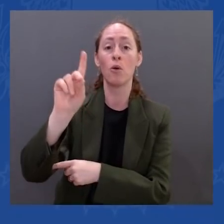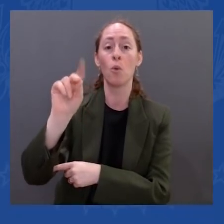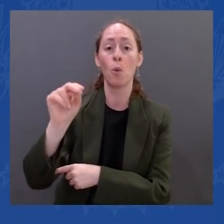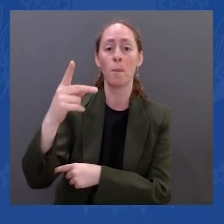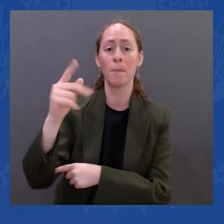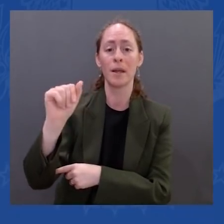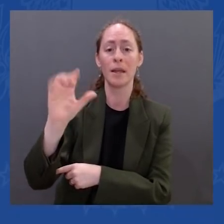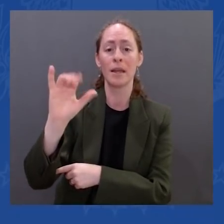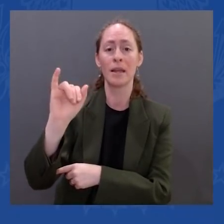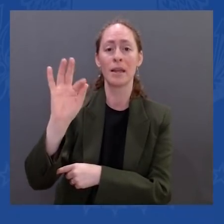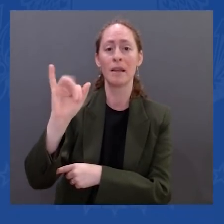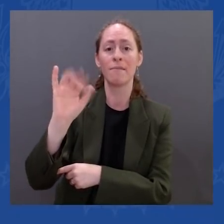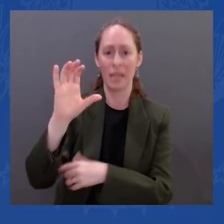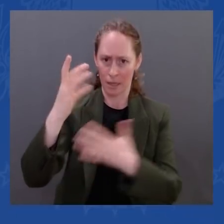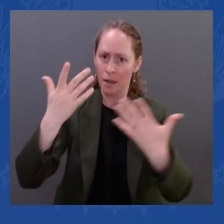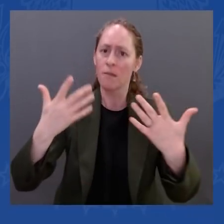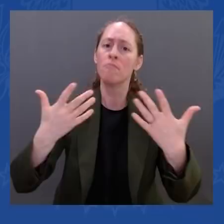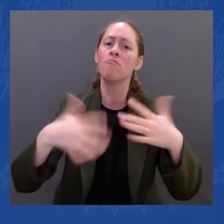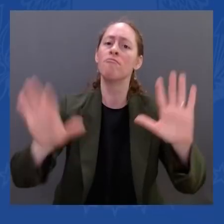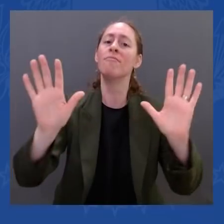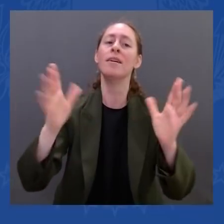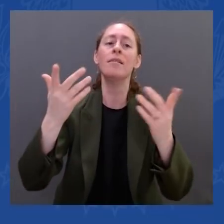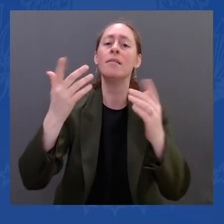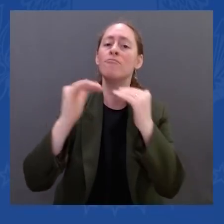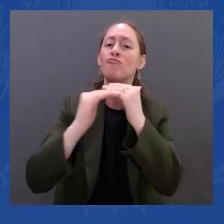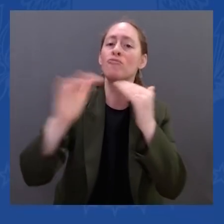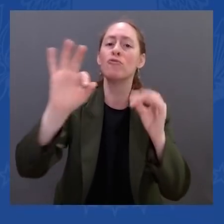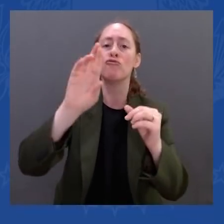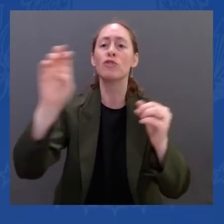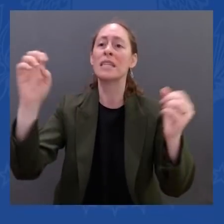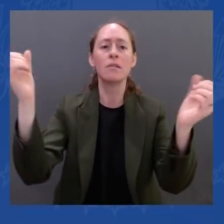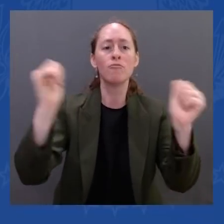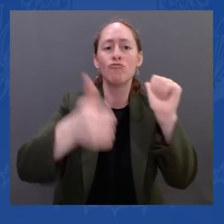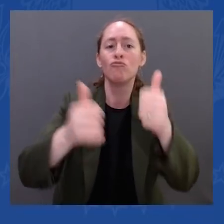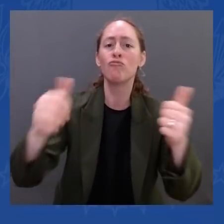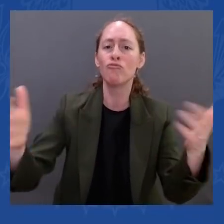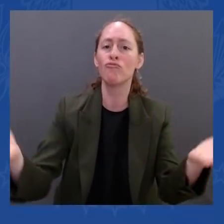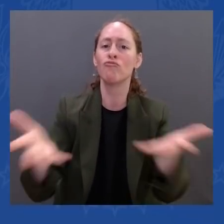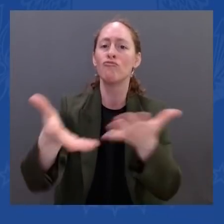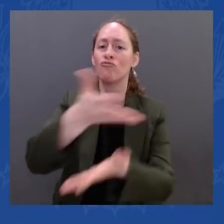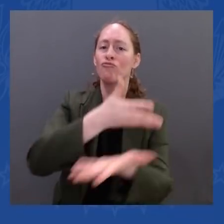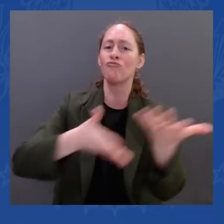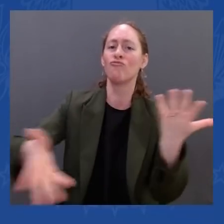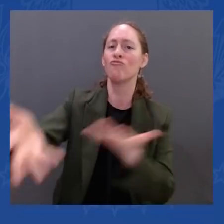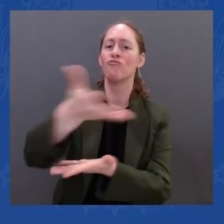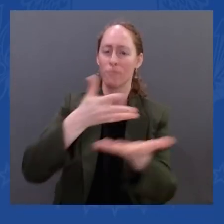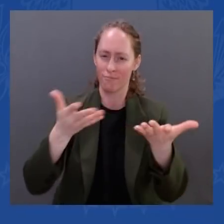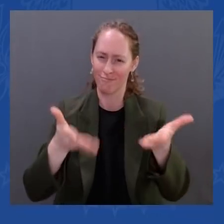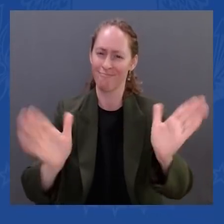As the world faces an unprecedented challenge caused by Russia's aggression of Ukraine